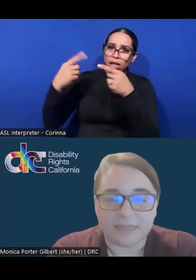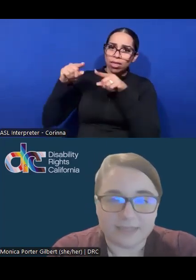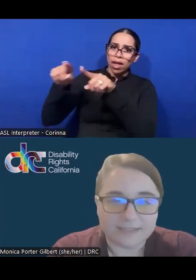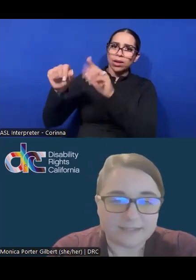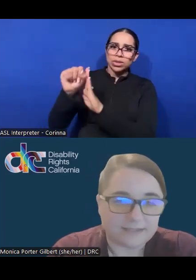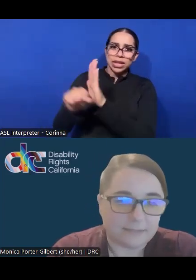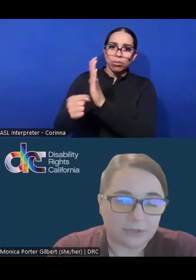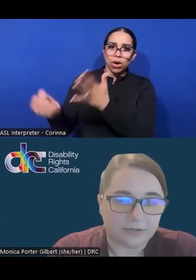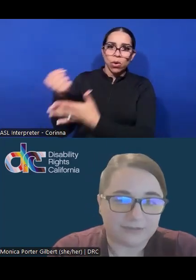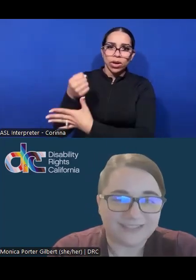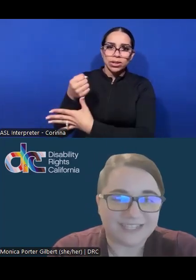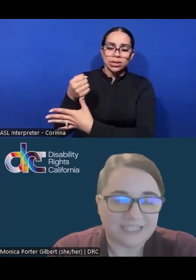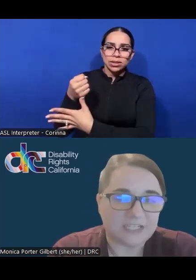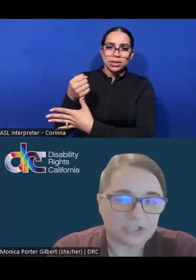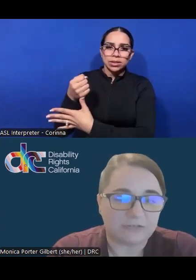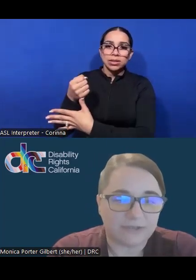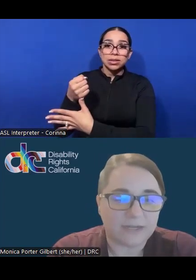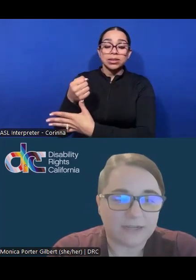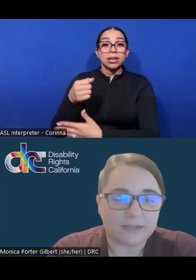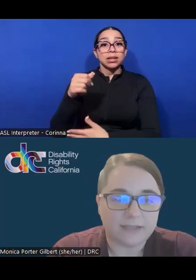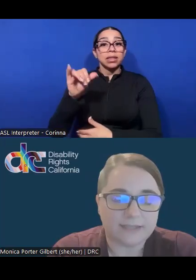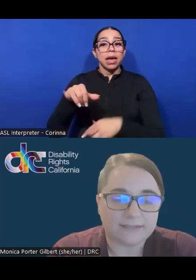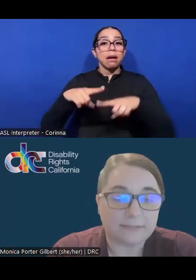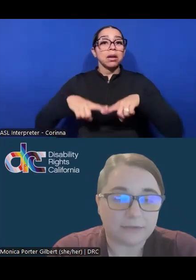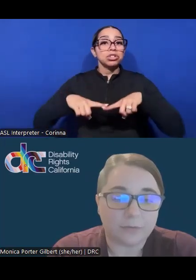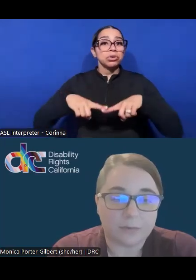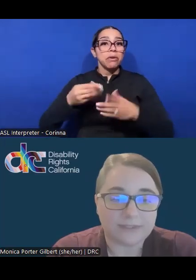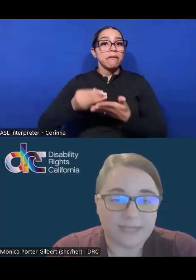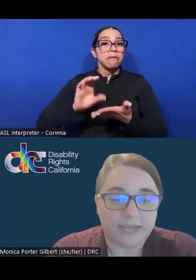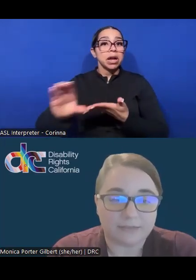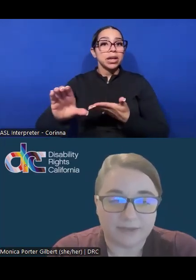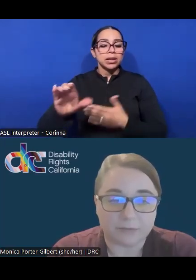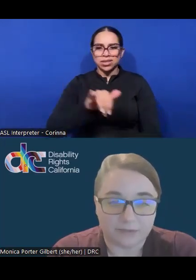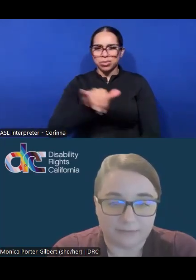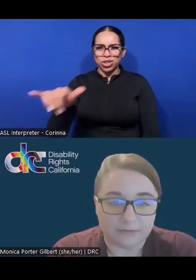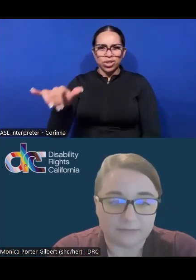This is similar. This conditional funding is similar to what we're seeing at the federal level,